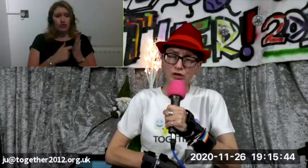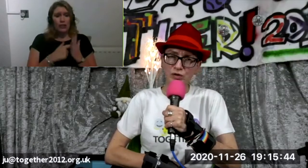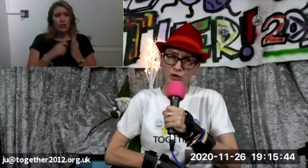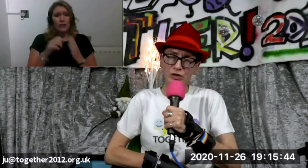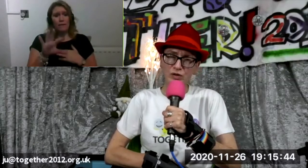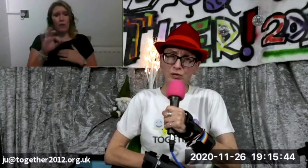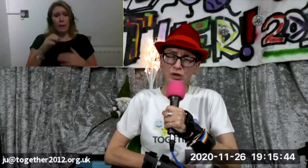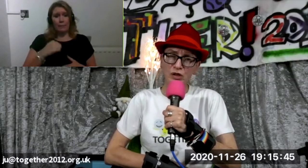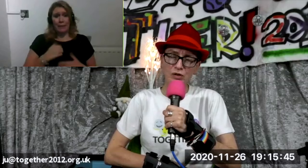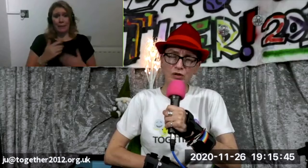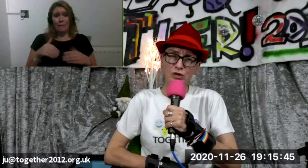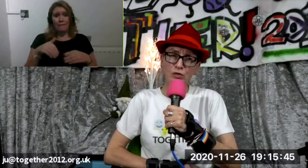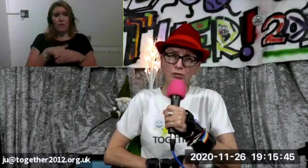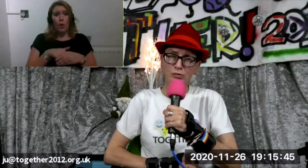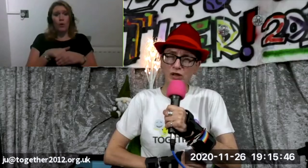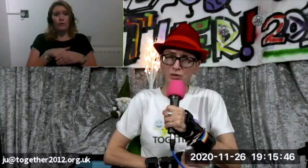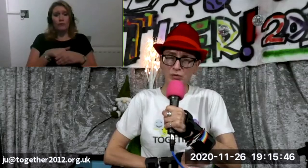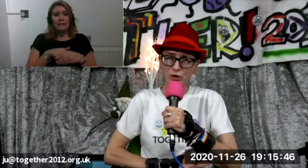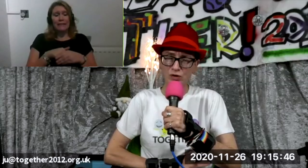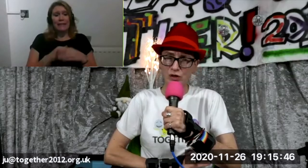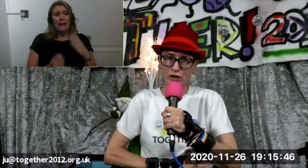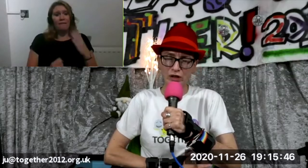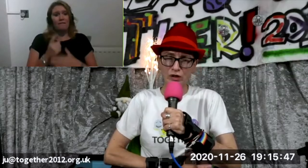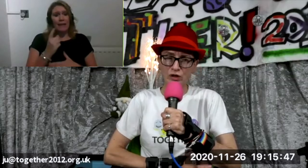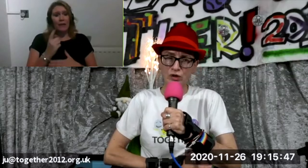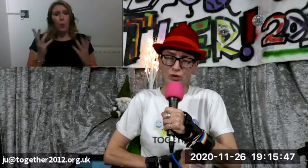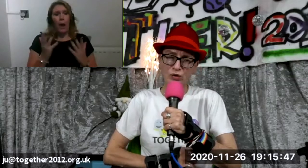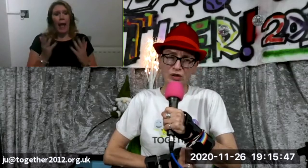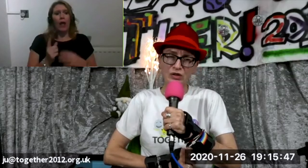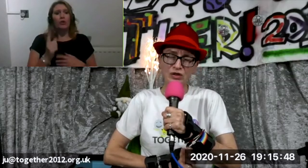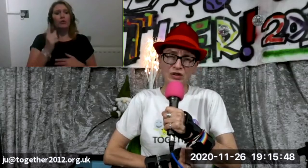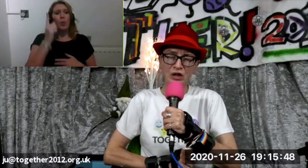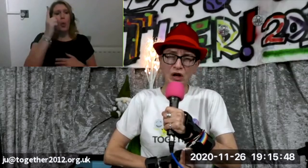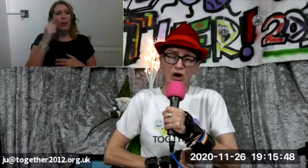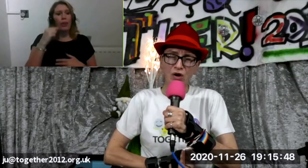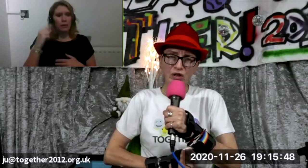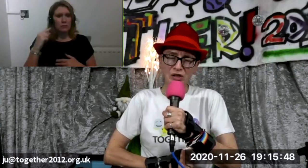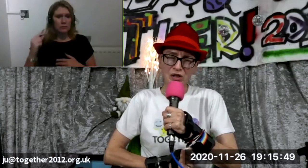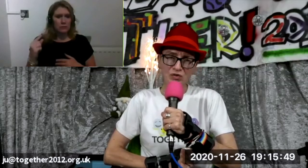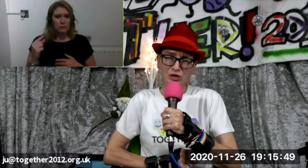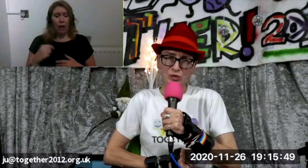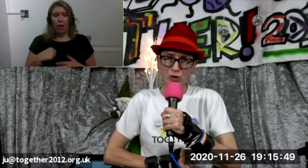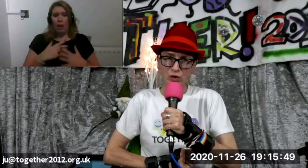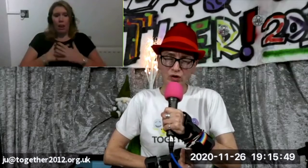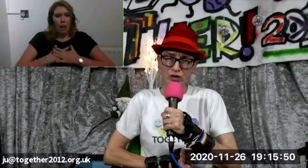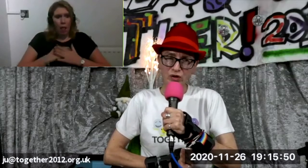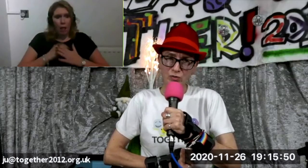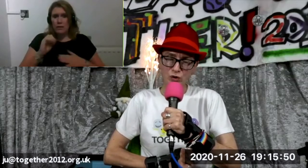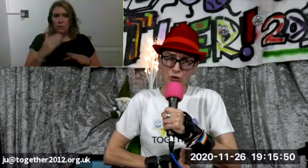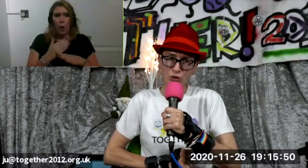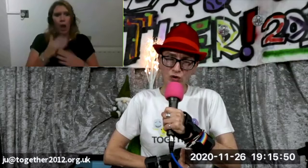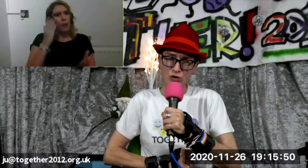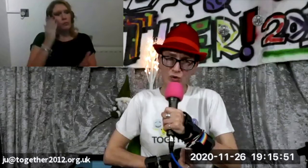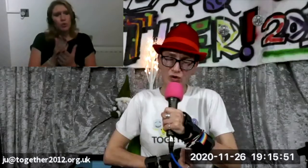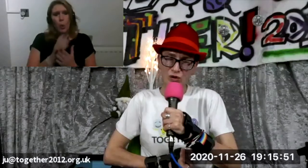invited me to take part in a gig in north London. I love his work and I am sure you will too.